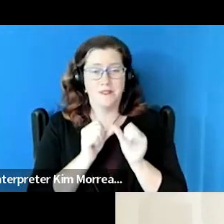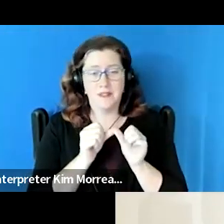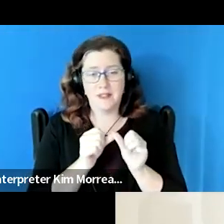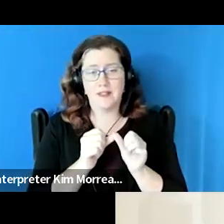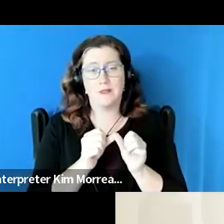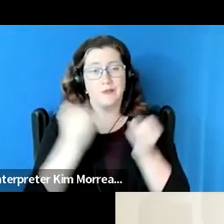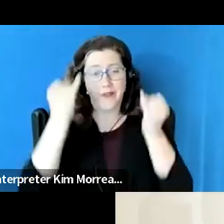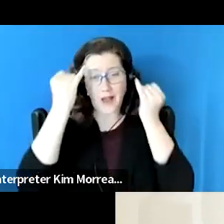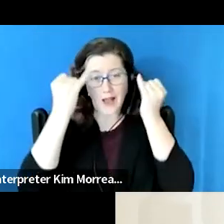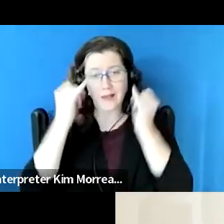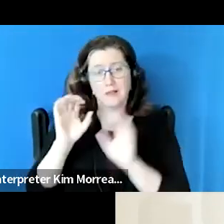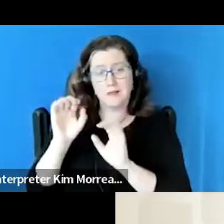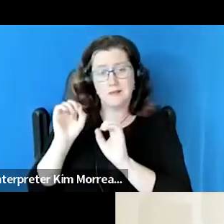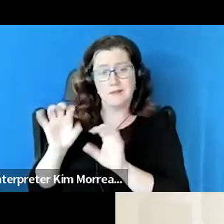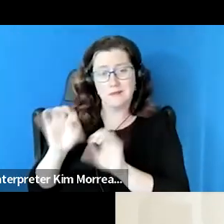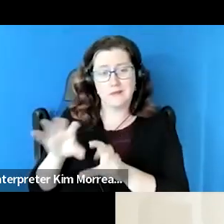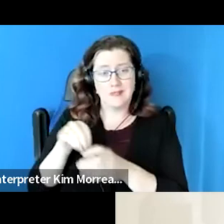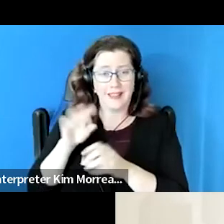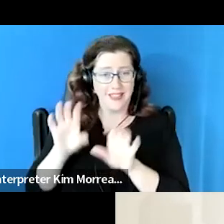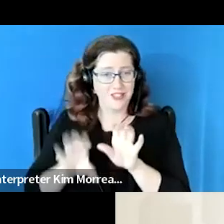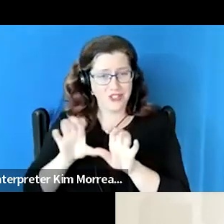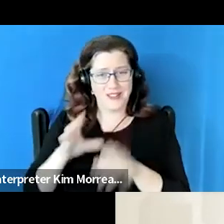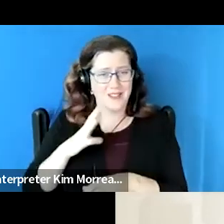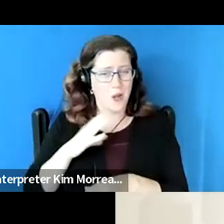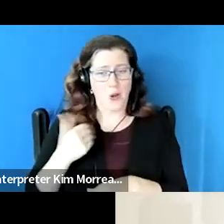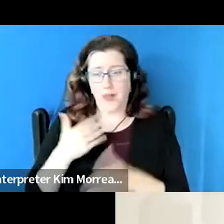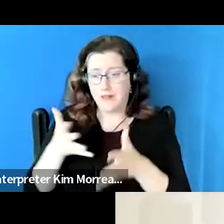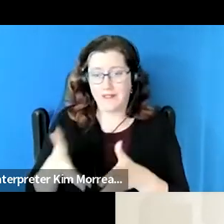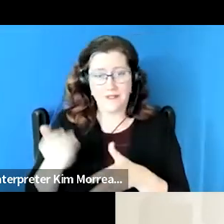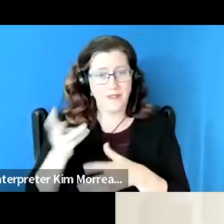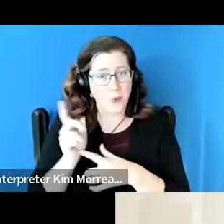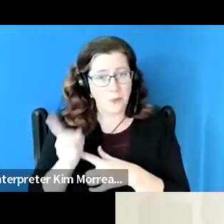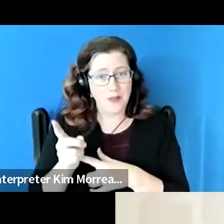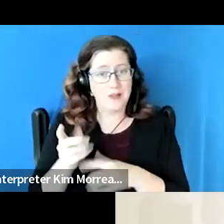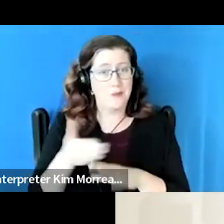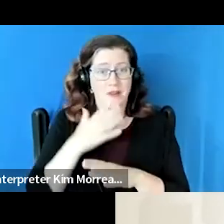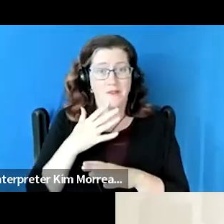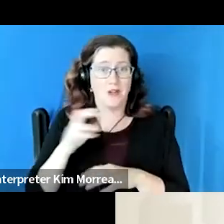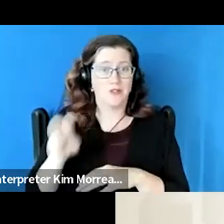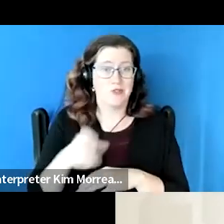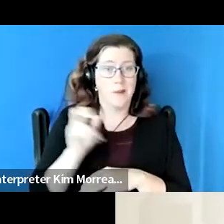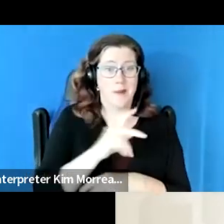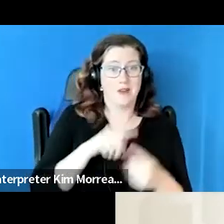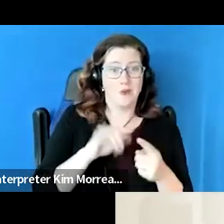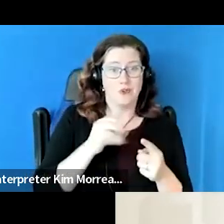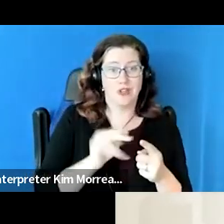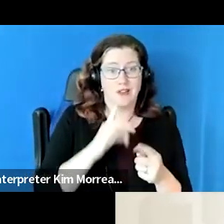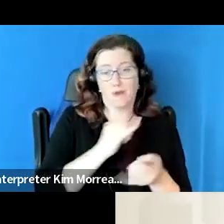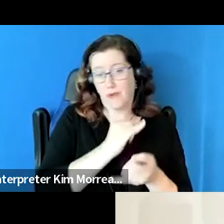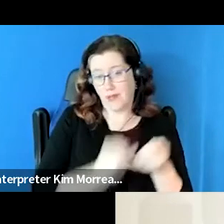if you have them in the chat, we have a few minutes left. So before we kind of transition back to Jen for our parting words, thank you,